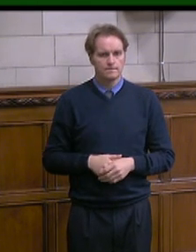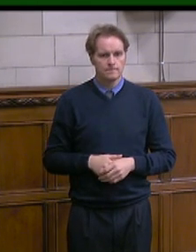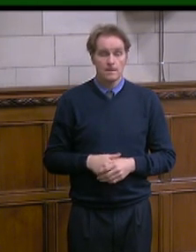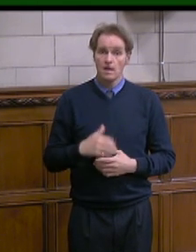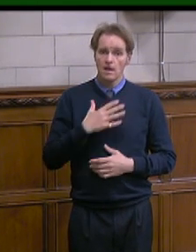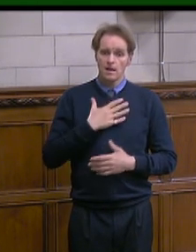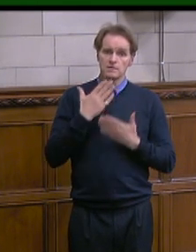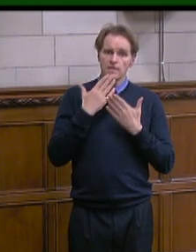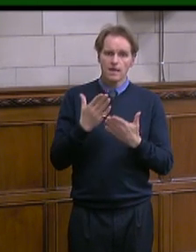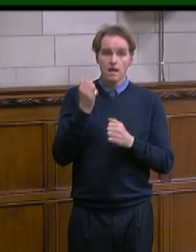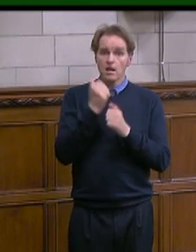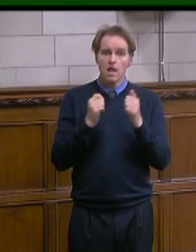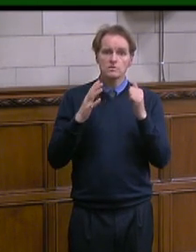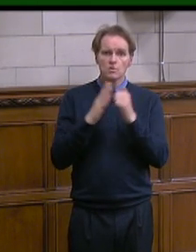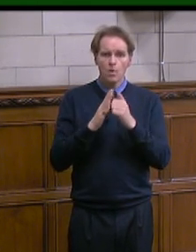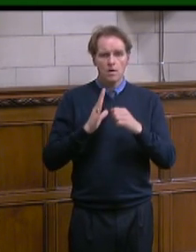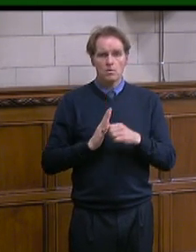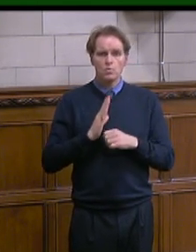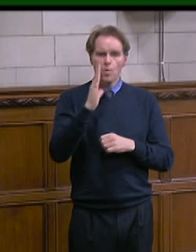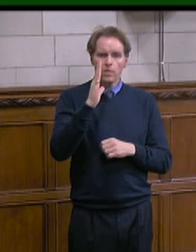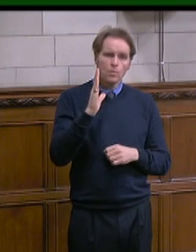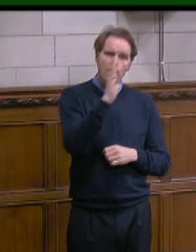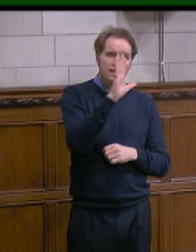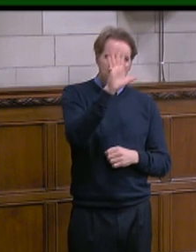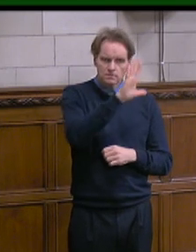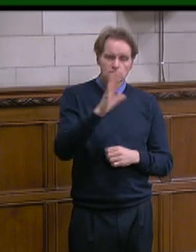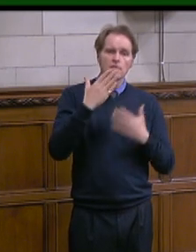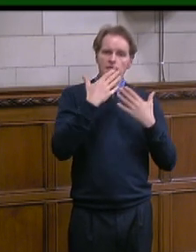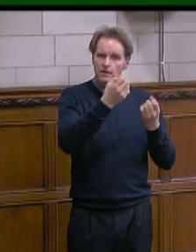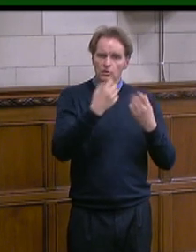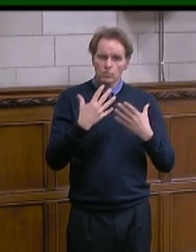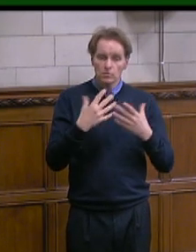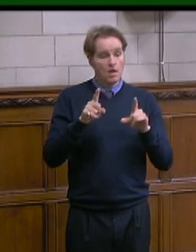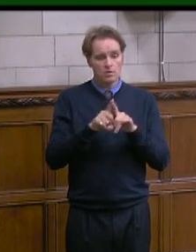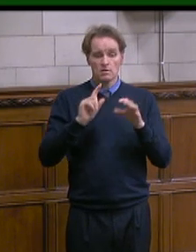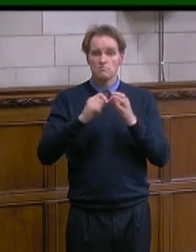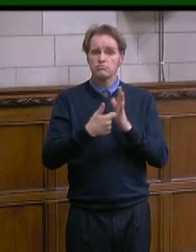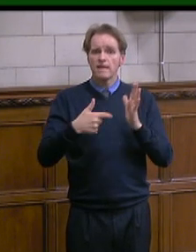Member for Glasgow North West (Carol Monaghan) for her contribution and my hon. Friend the Member for Brent Central (Dawn Butler).